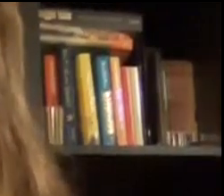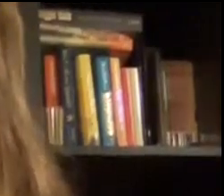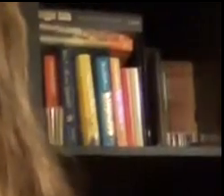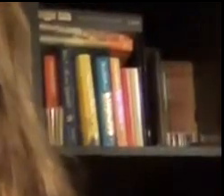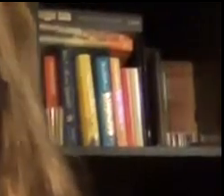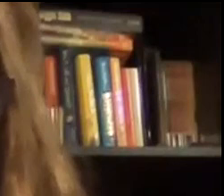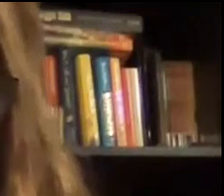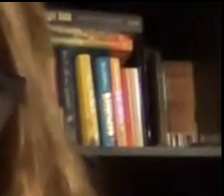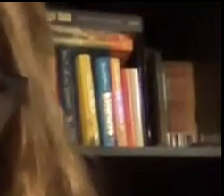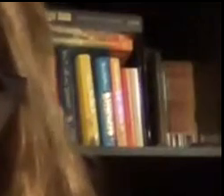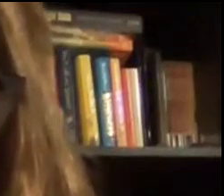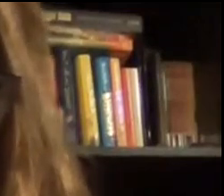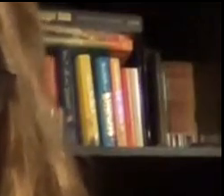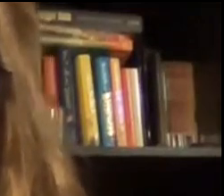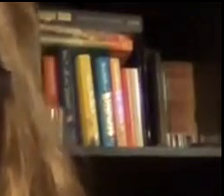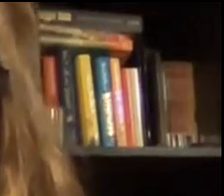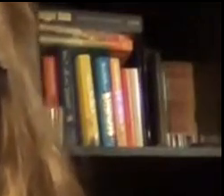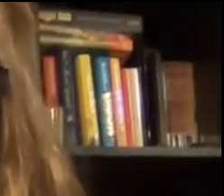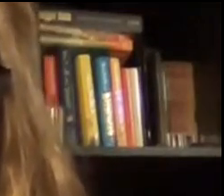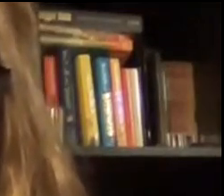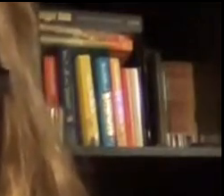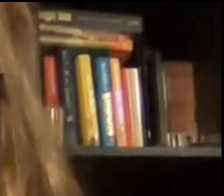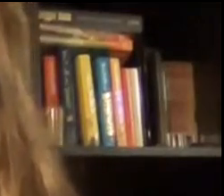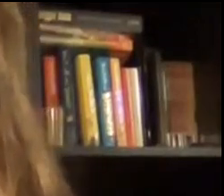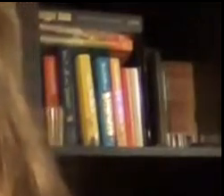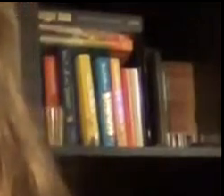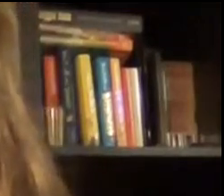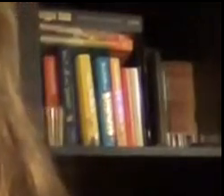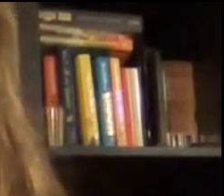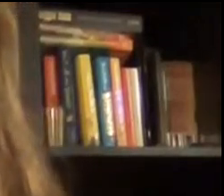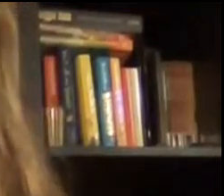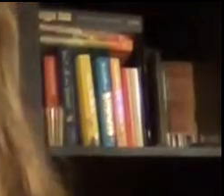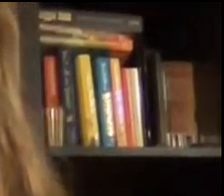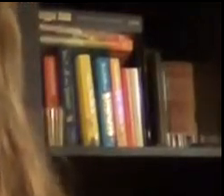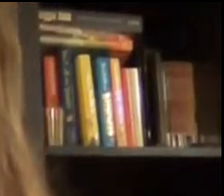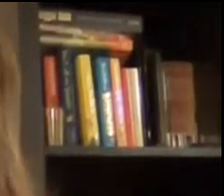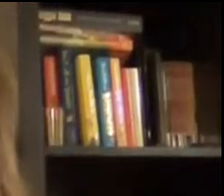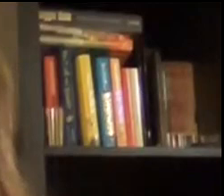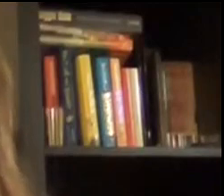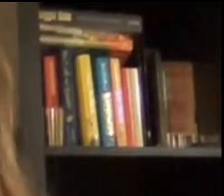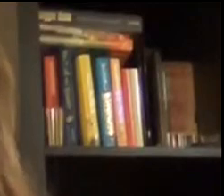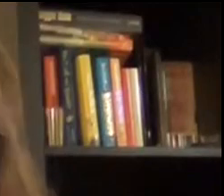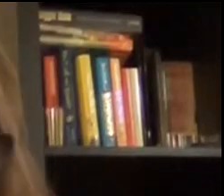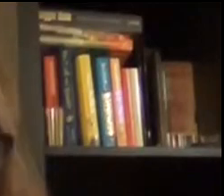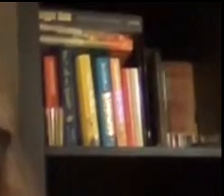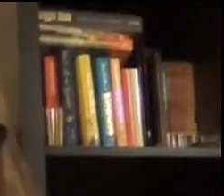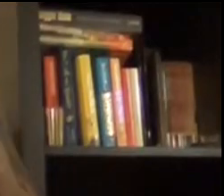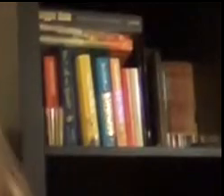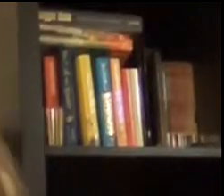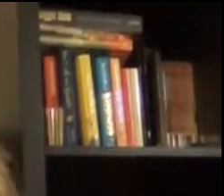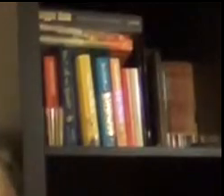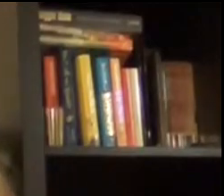Very few countries do it in high income. So the role of civil society will be critical in the development of those support services